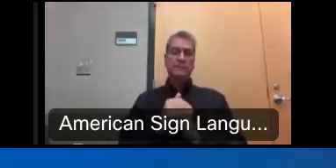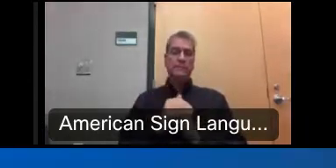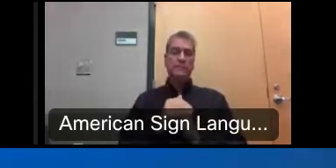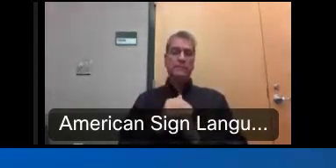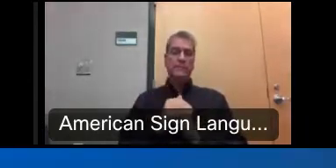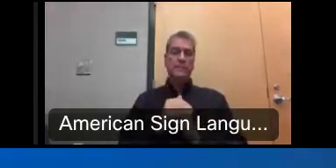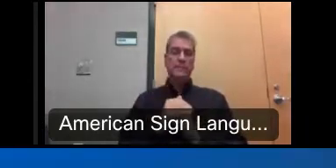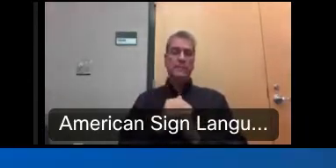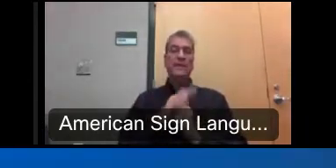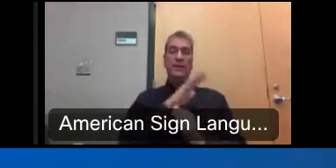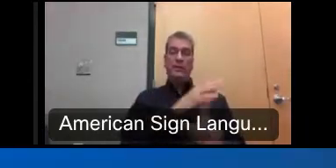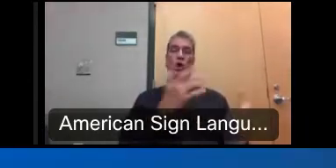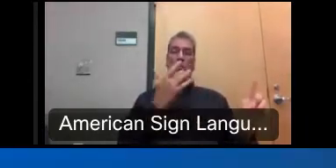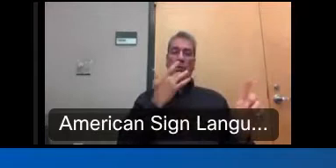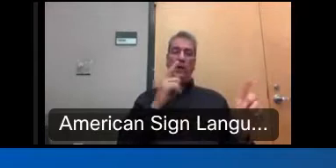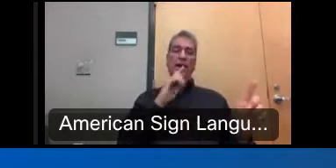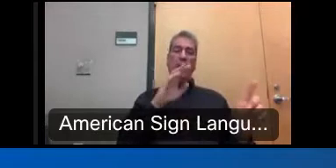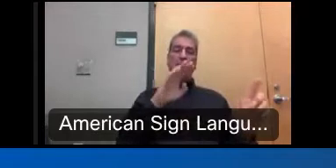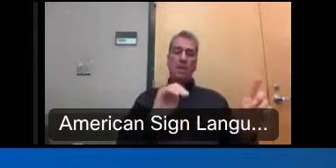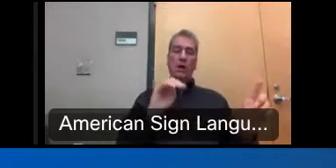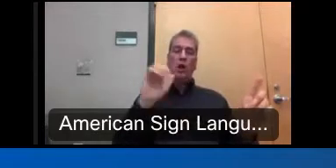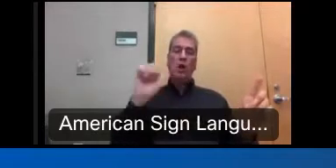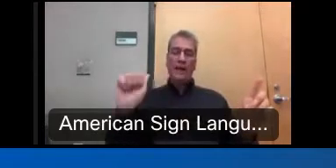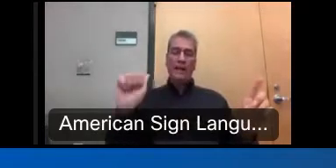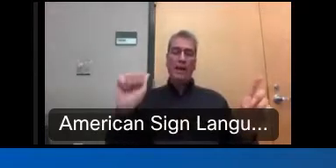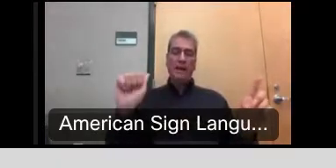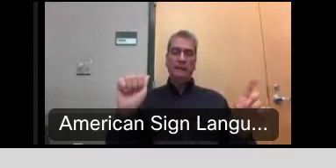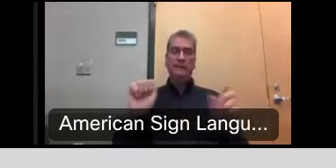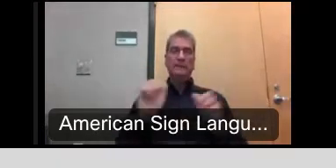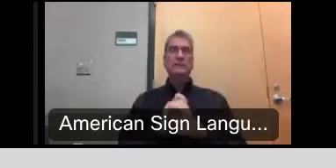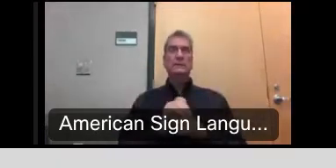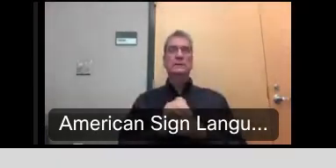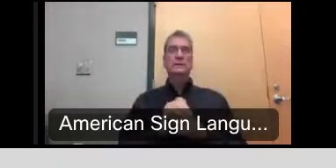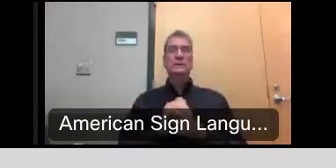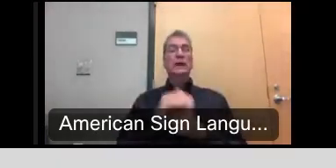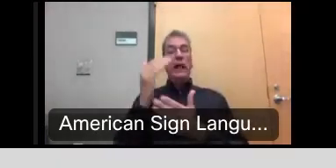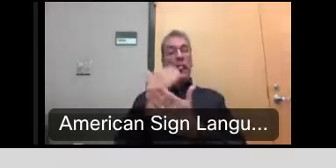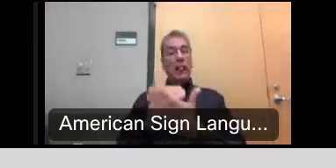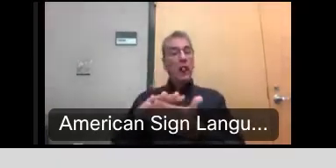Their personal preferences, I should be clear about that. So, lessons learned Holy cow.